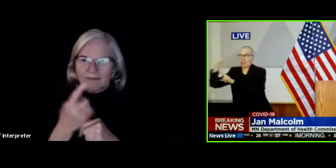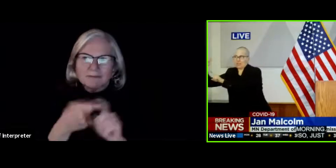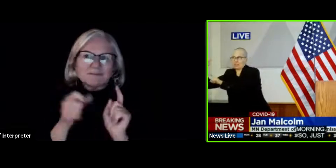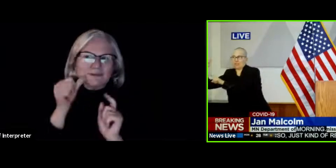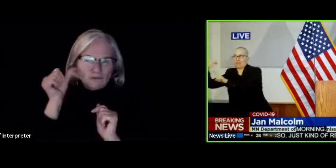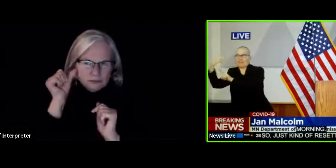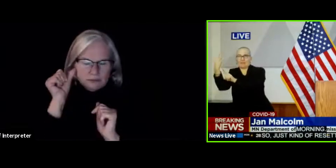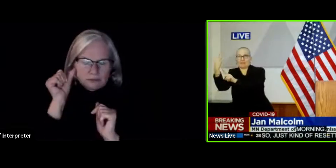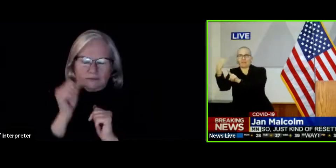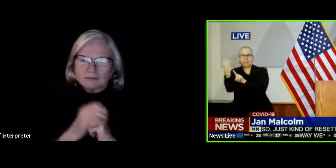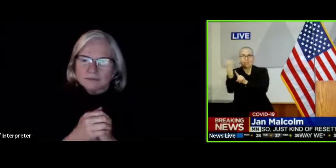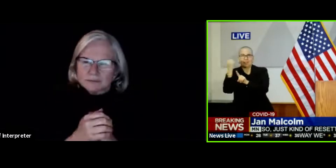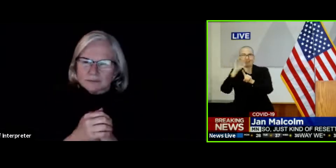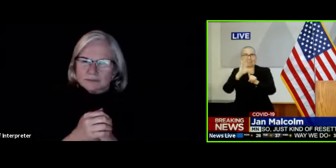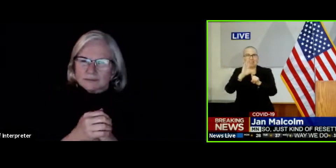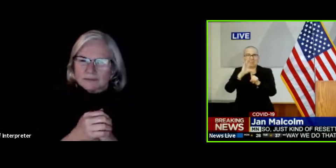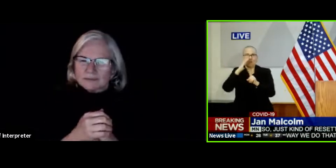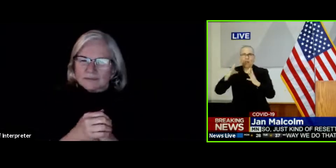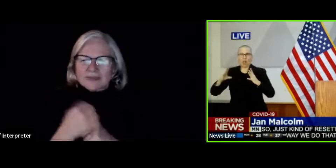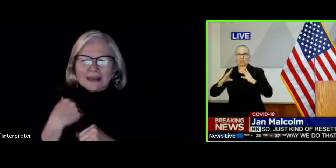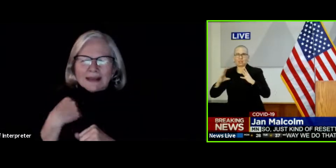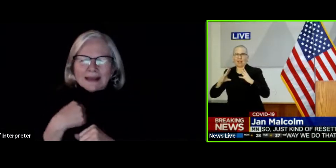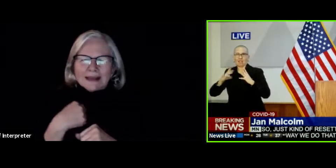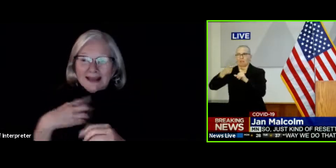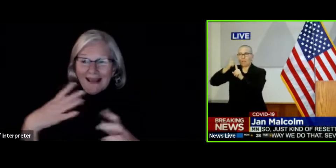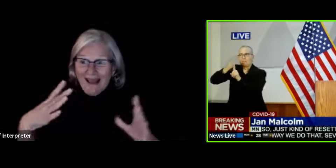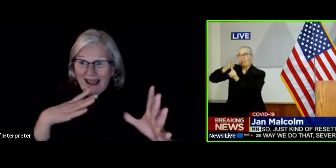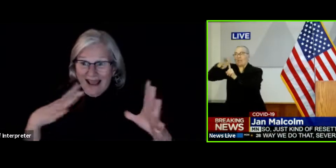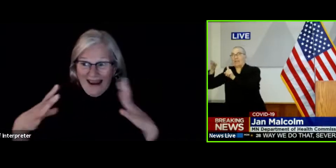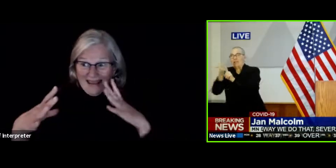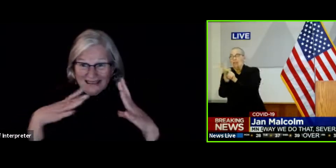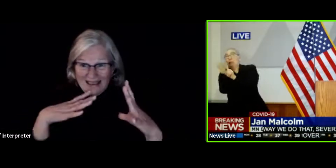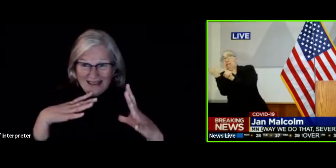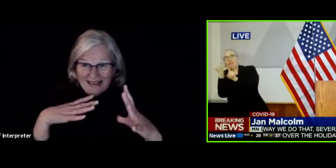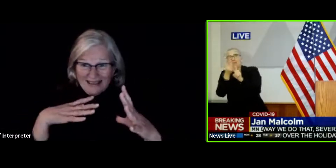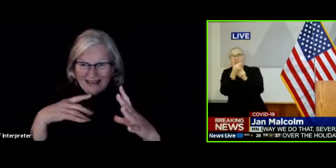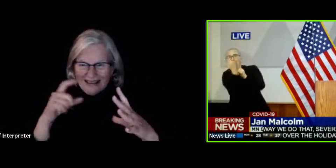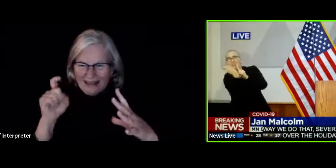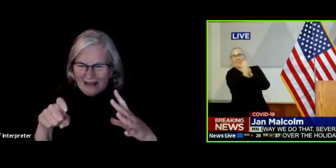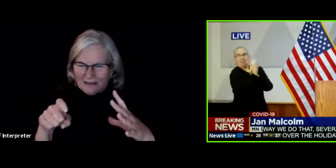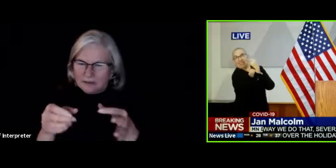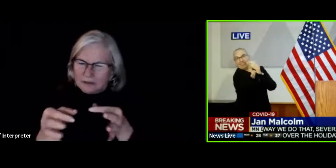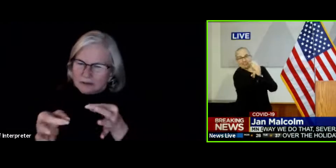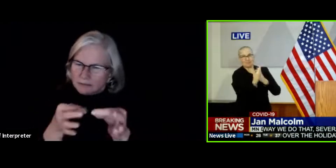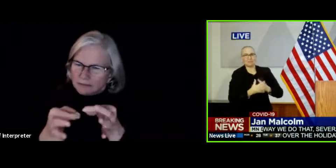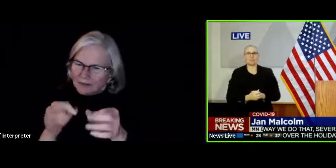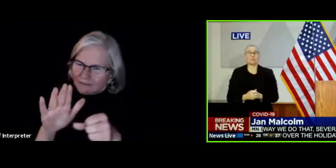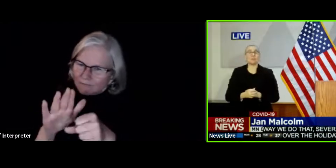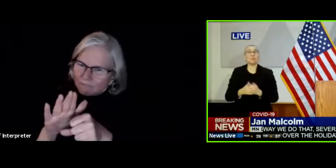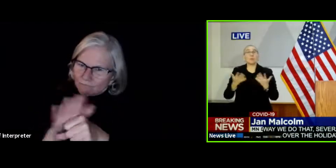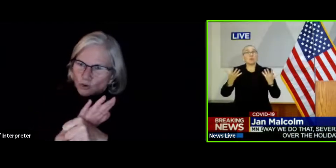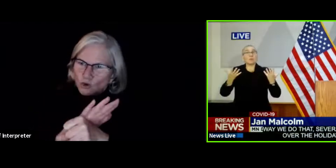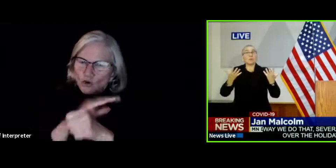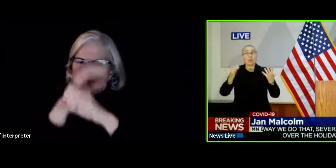THE HOLIDAY NEEDS TO BE REALLY SEEN TOGETHER. SO WHAT THAT MEANS IS THAT OUR TOTAL NUMBER OF COVID-19